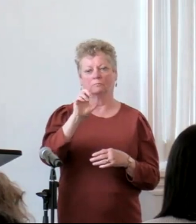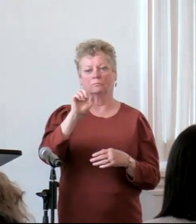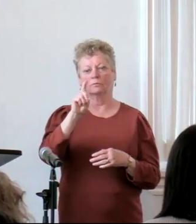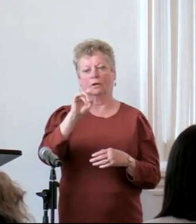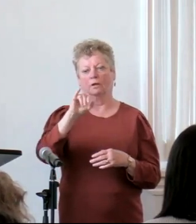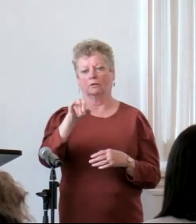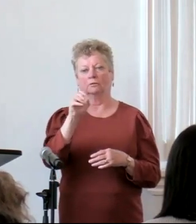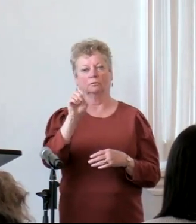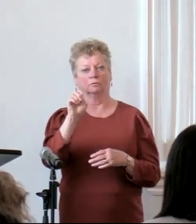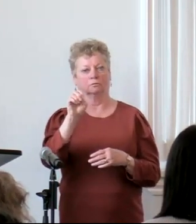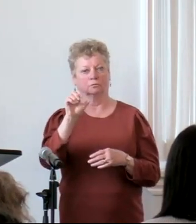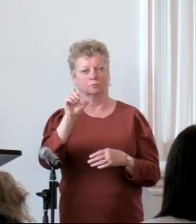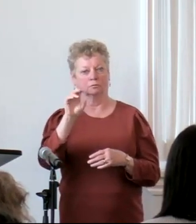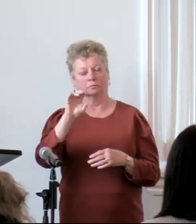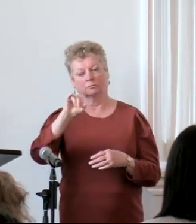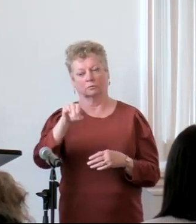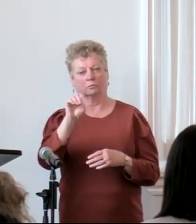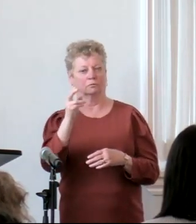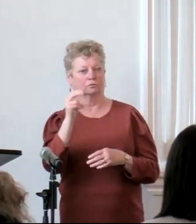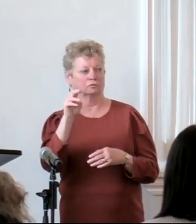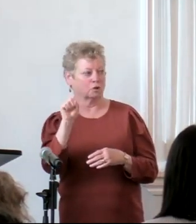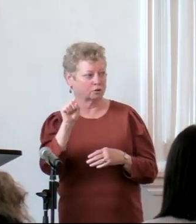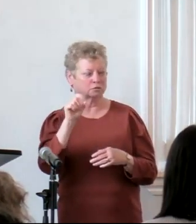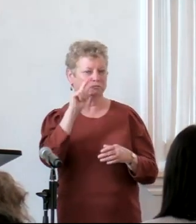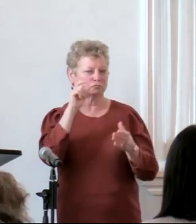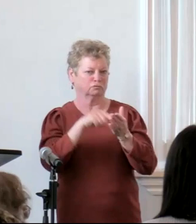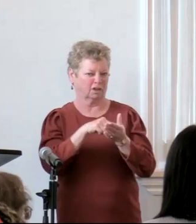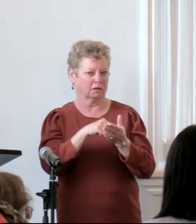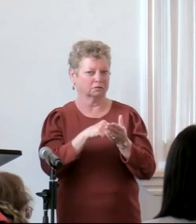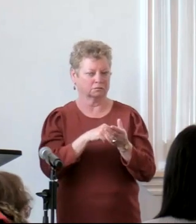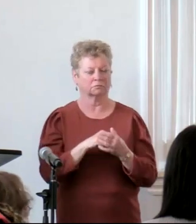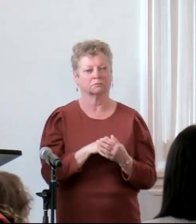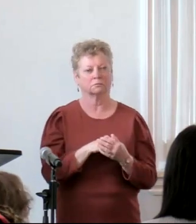to recognize Access Awareness Week. The Honourable Brad Johns was first elected